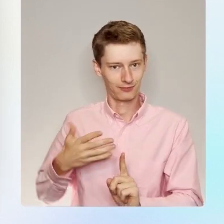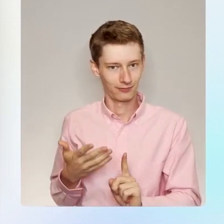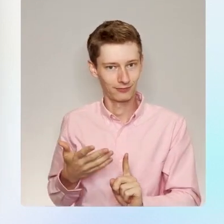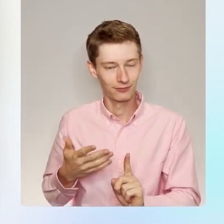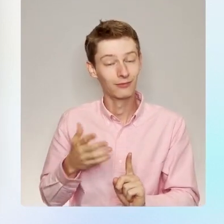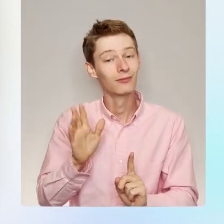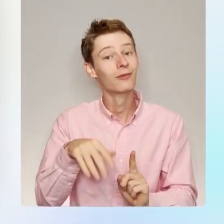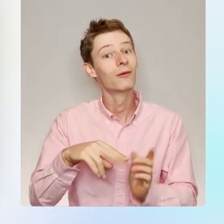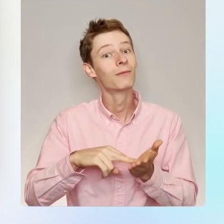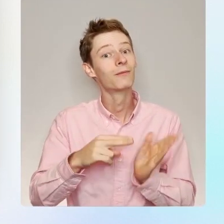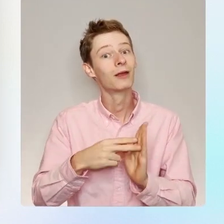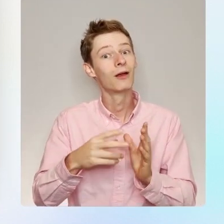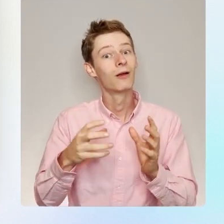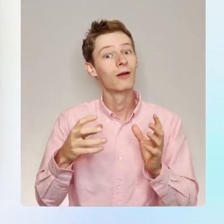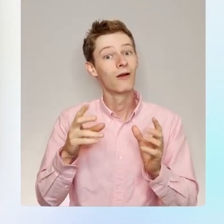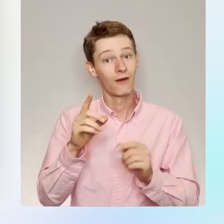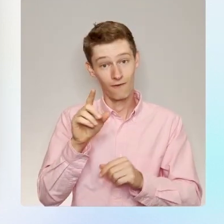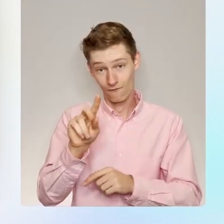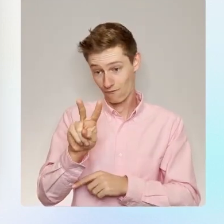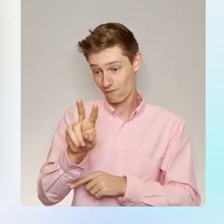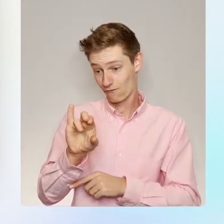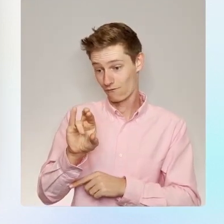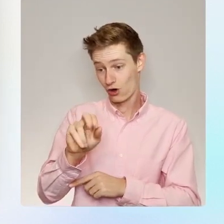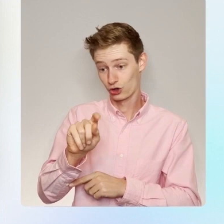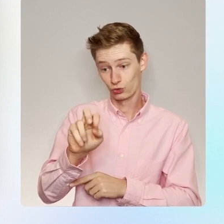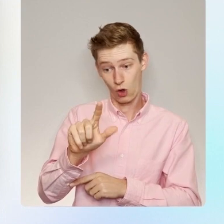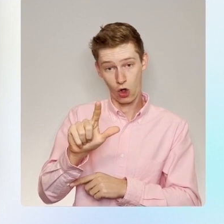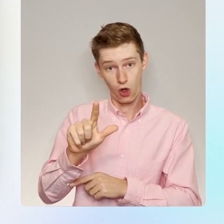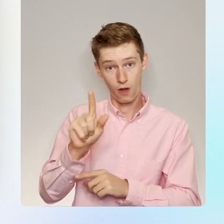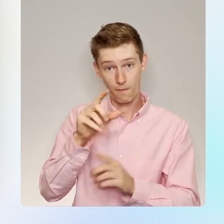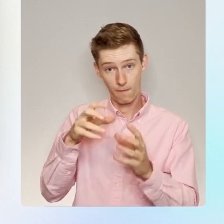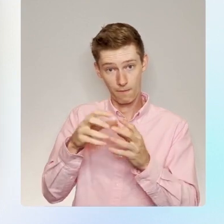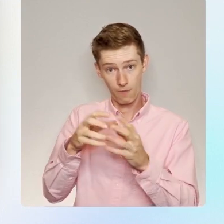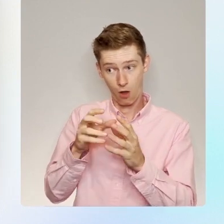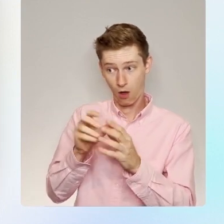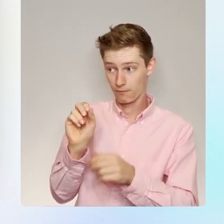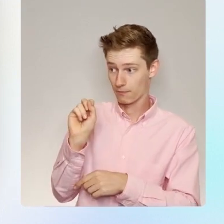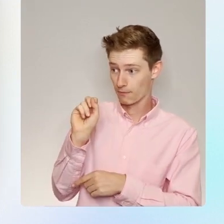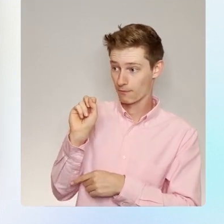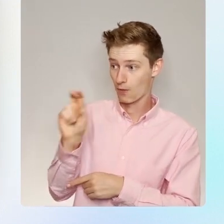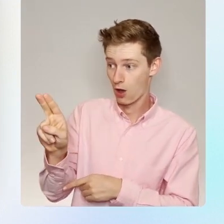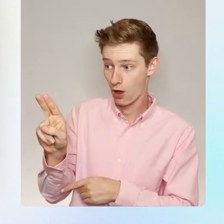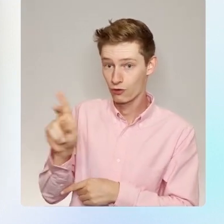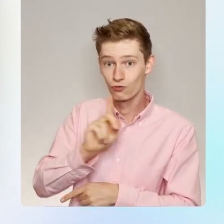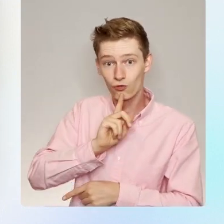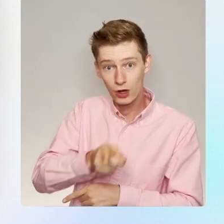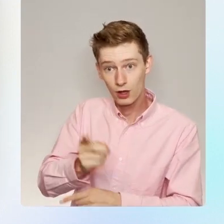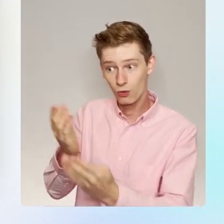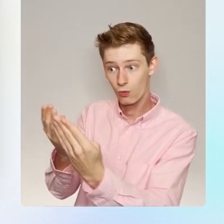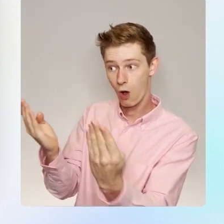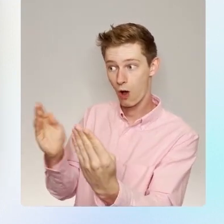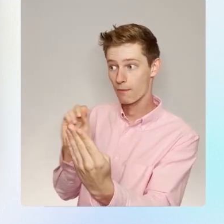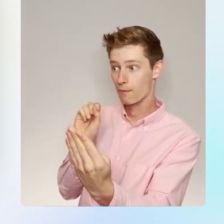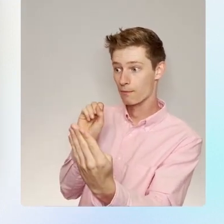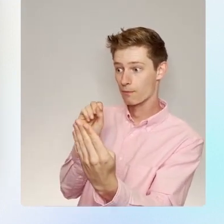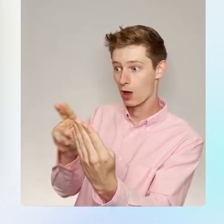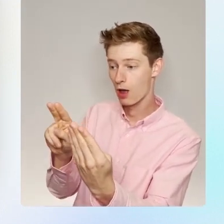So when you throw a virtual tennis ball against a real wall it bounces back right at you.